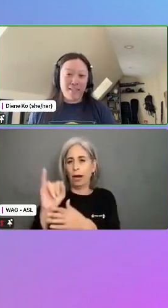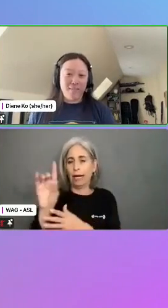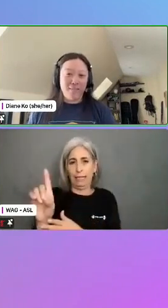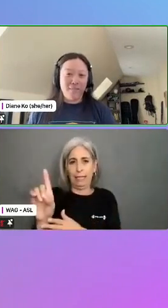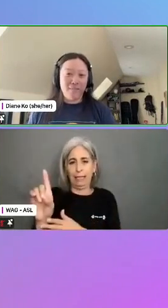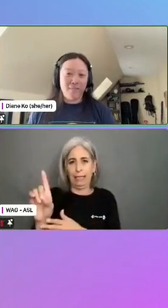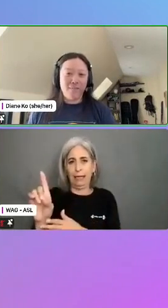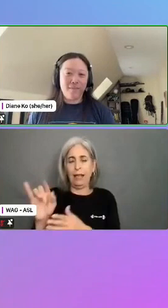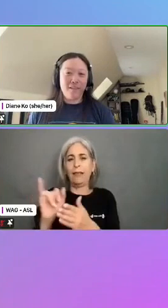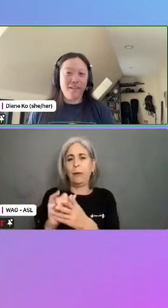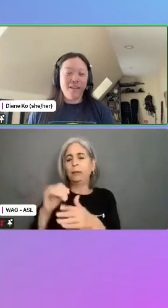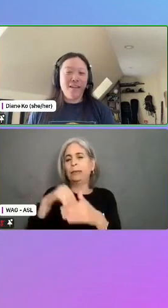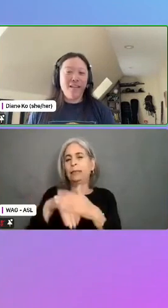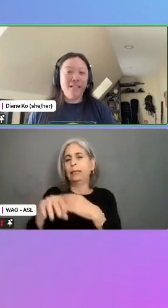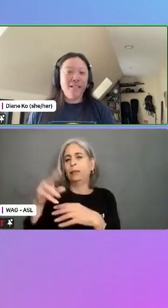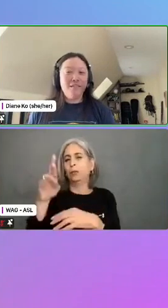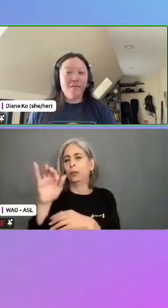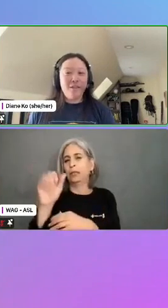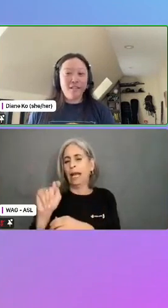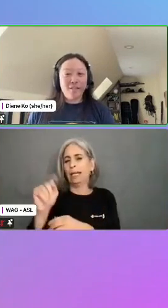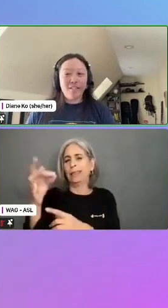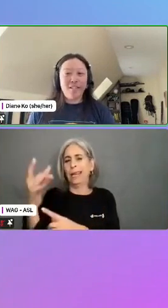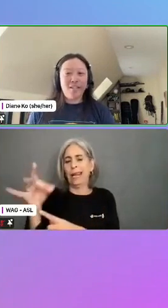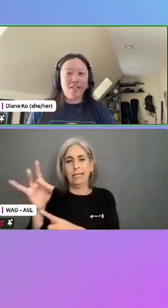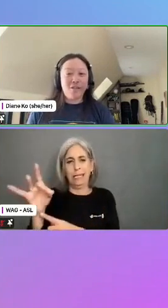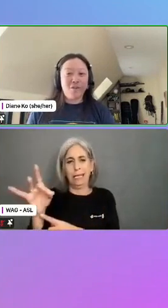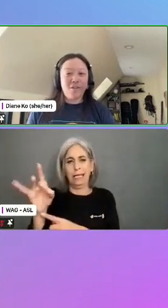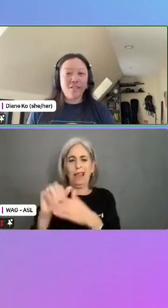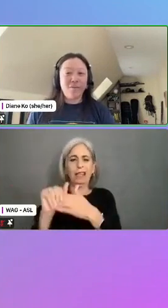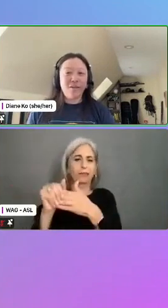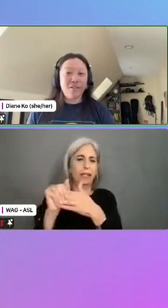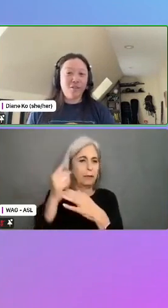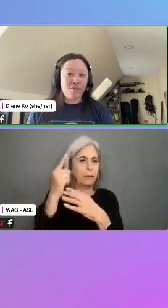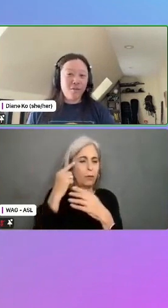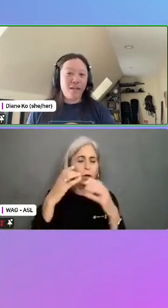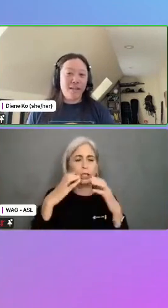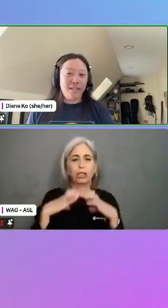priceless. So creating this HTML I am creating a rep